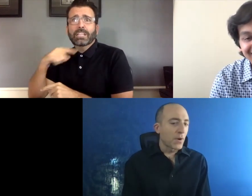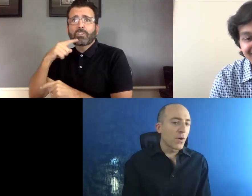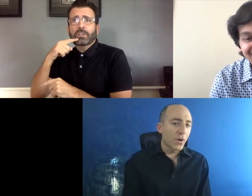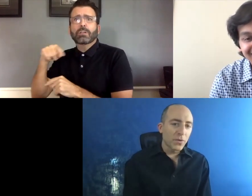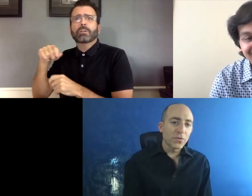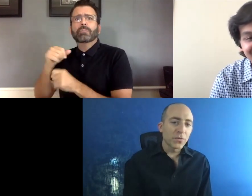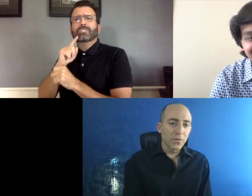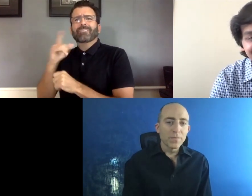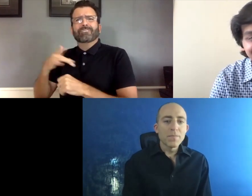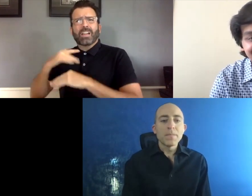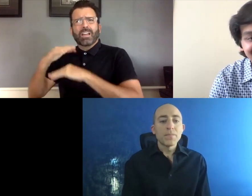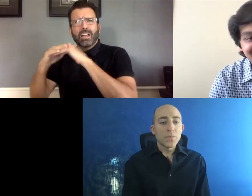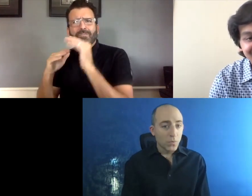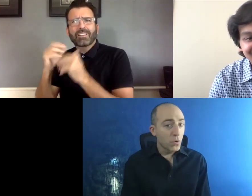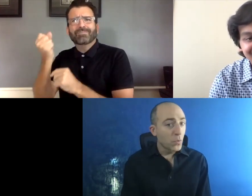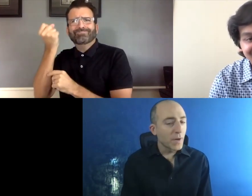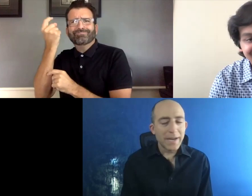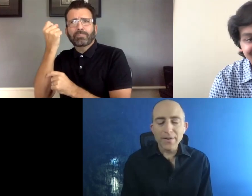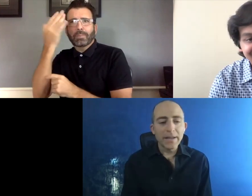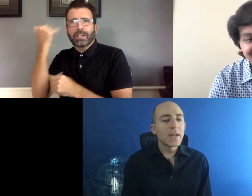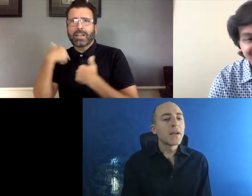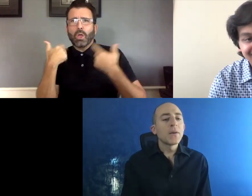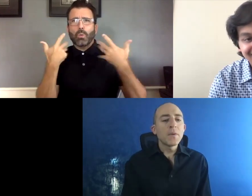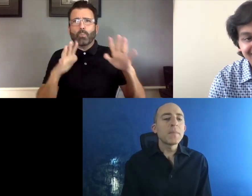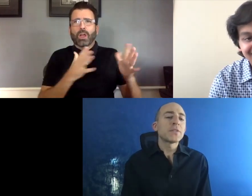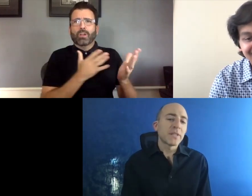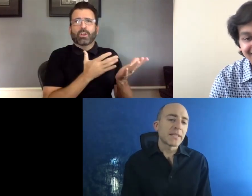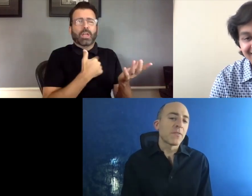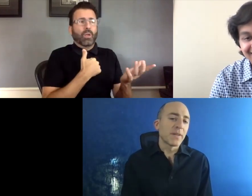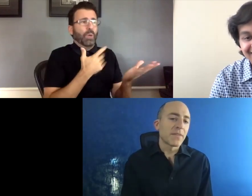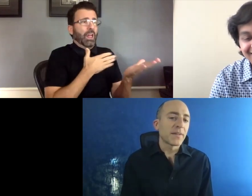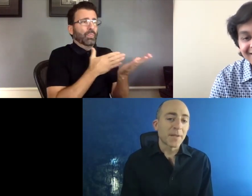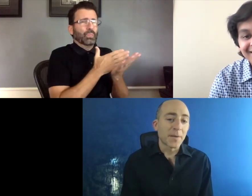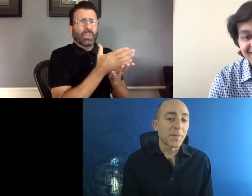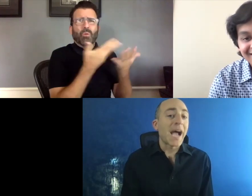all the crew who we're hearing, we made sure that they really felt comfortable. I didn't